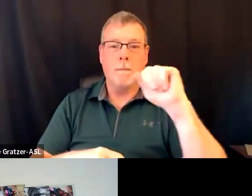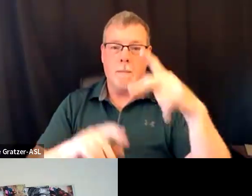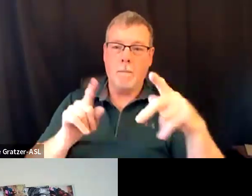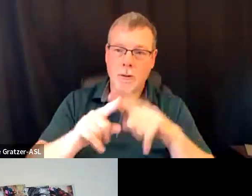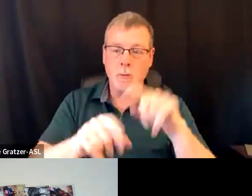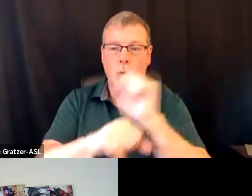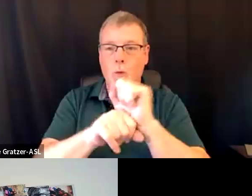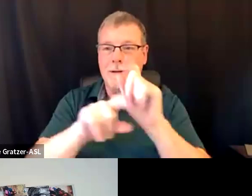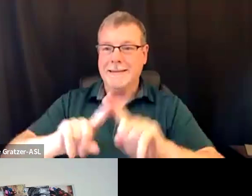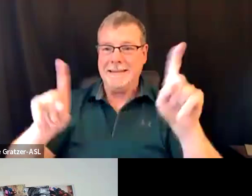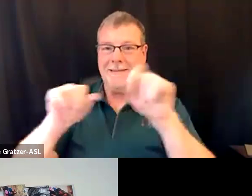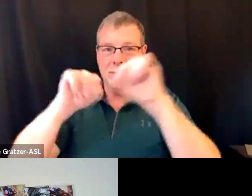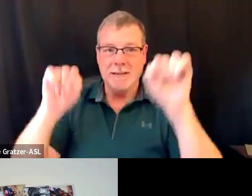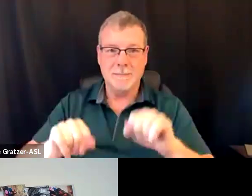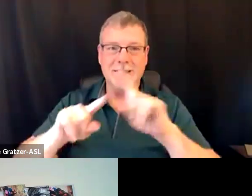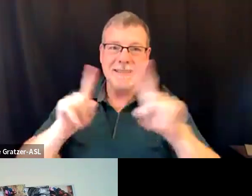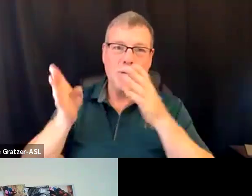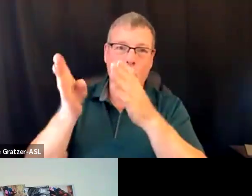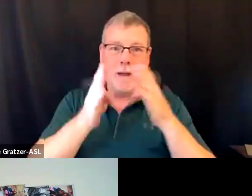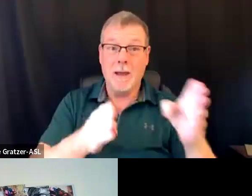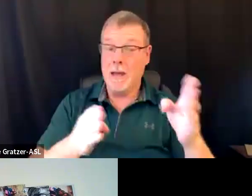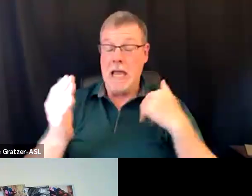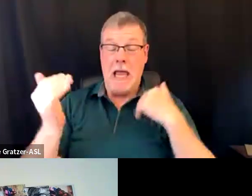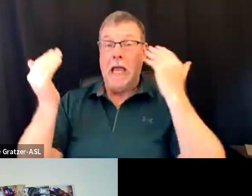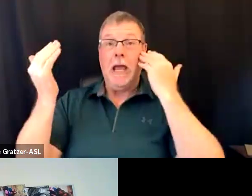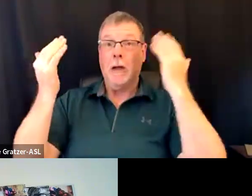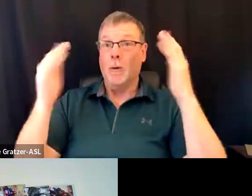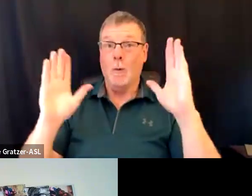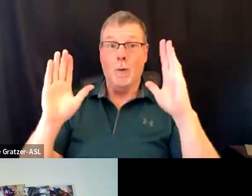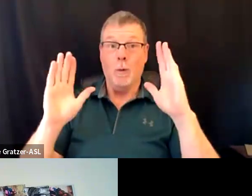in different ways. And so I don't know what's on WellSky's kind of roadmap